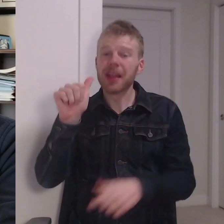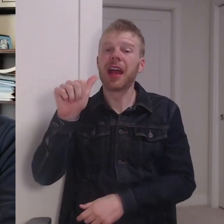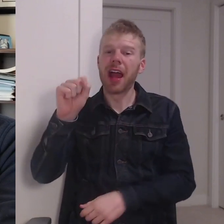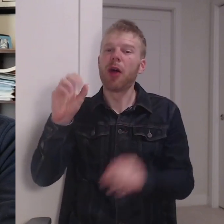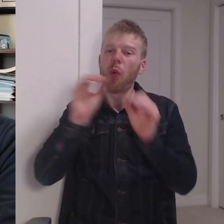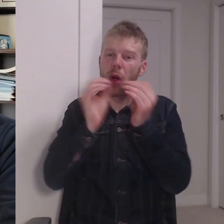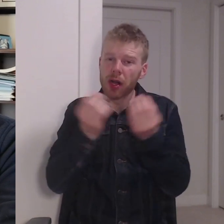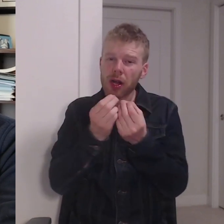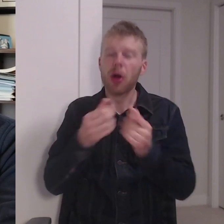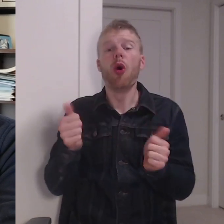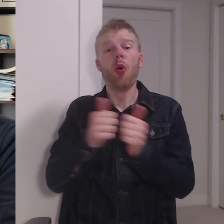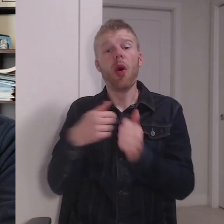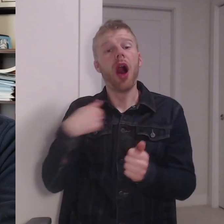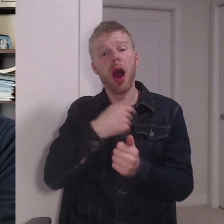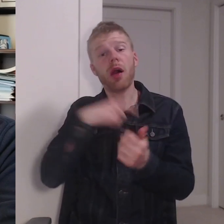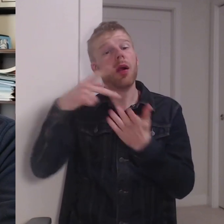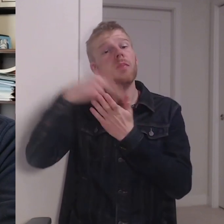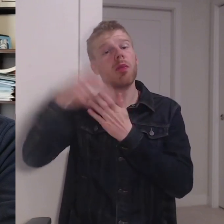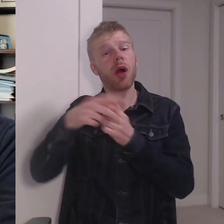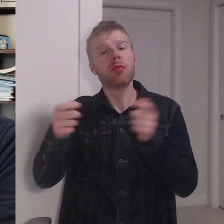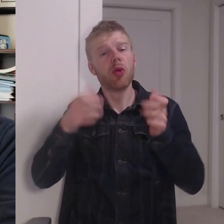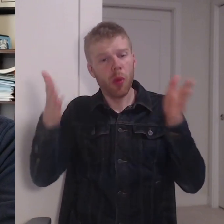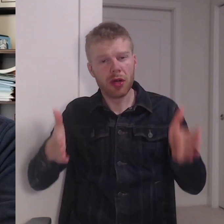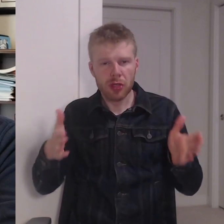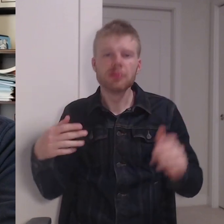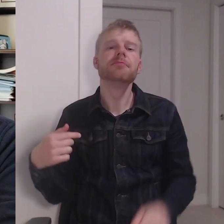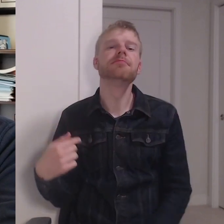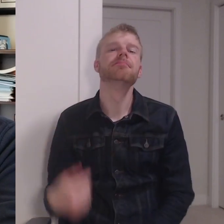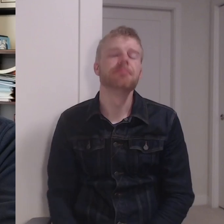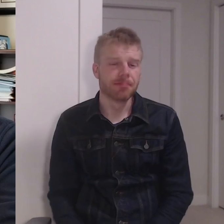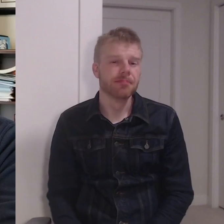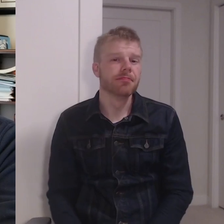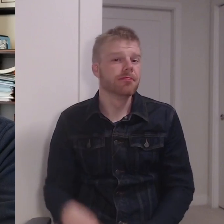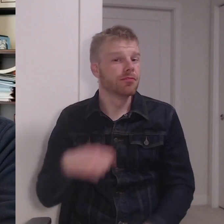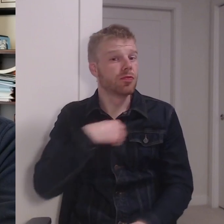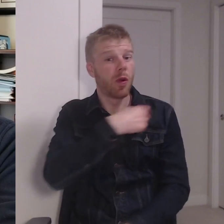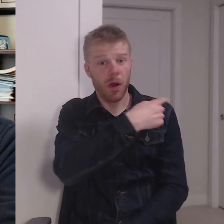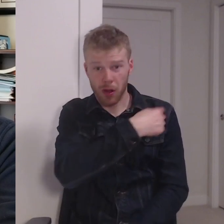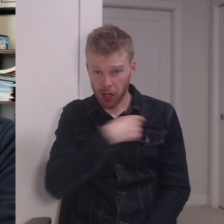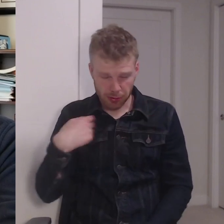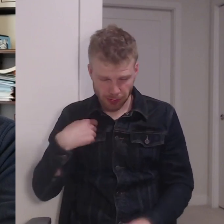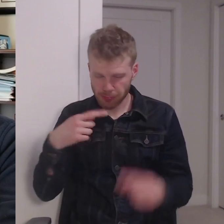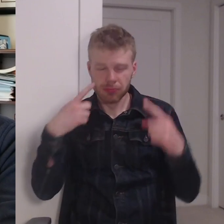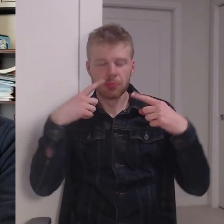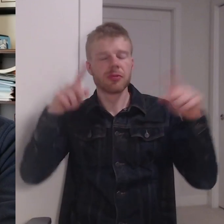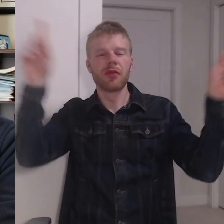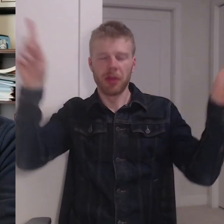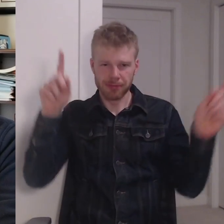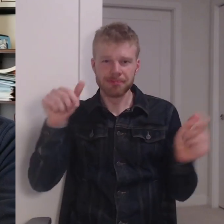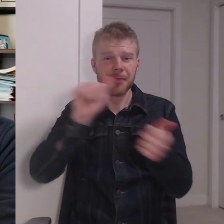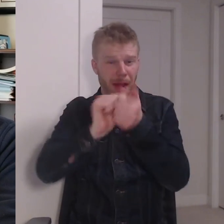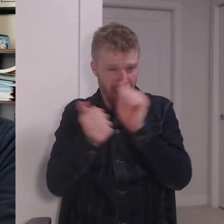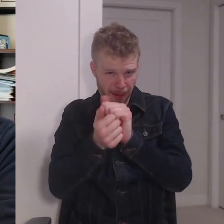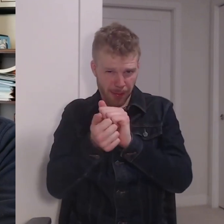Liberty as an organization with our program directors have been able to